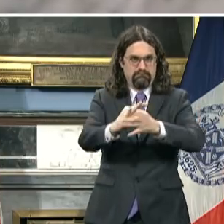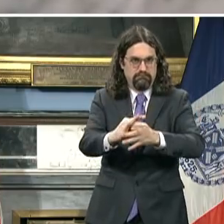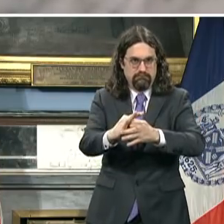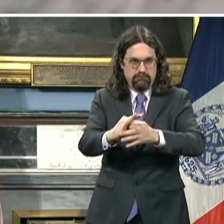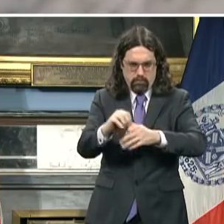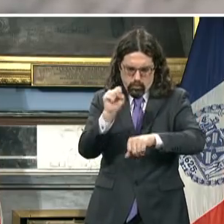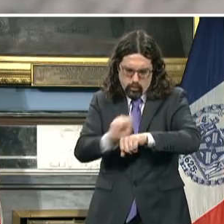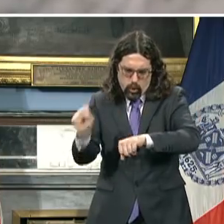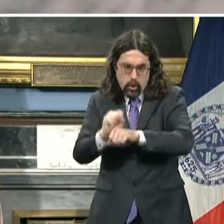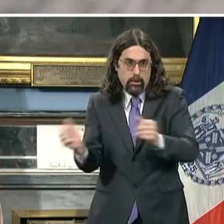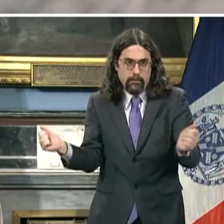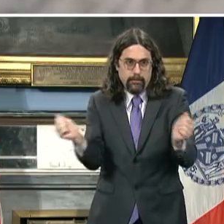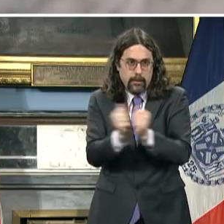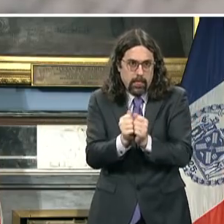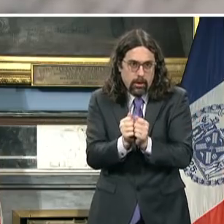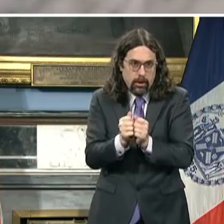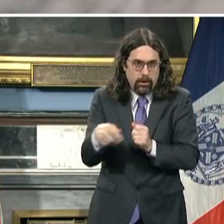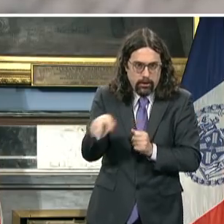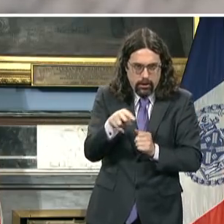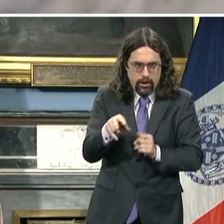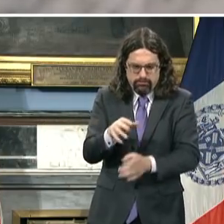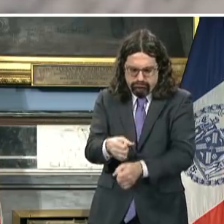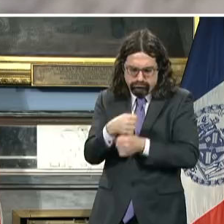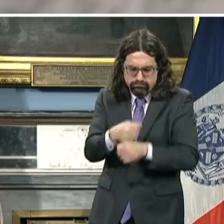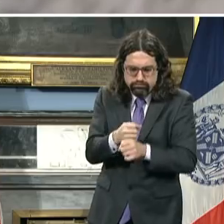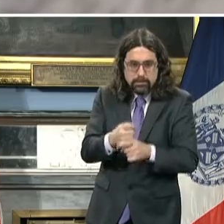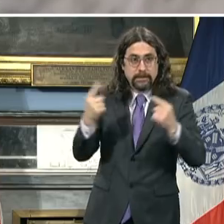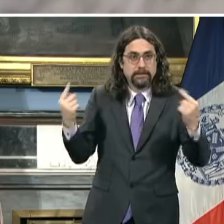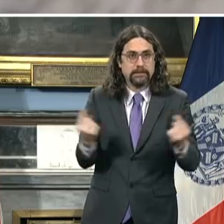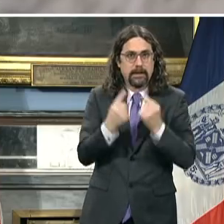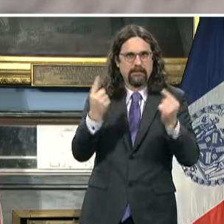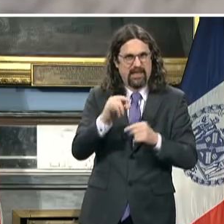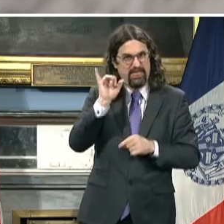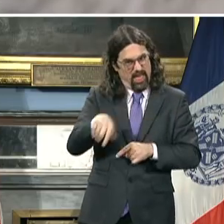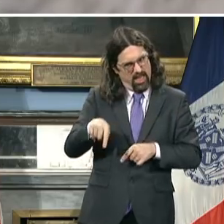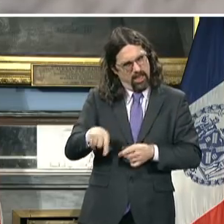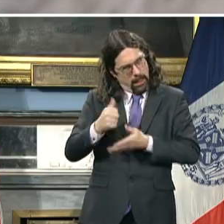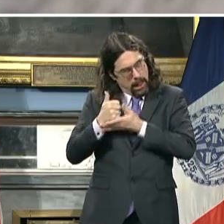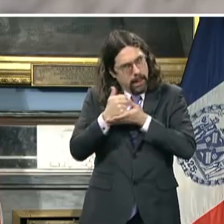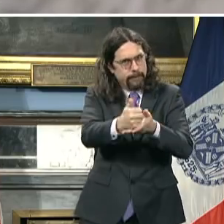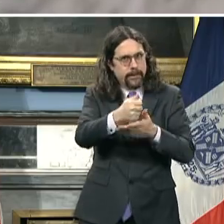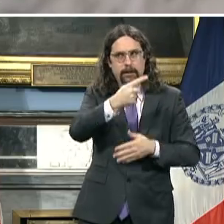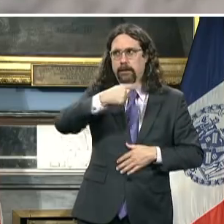COMMON GROUND AND DECIDED THAT, TOGETHER, THEY COULD CREATE SOMETHING THAT